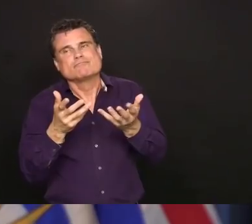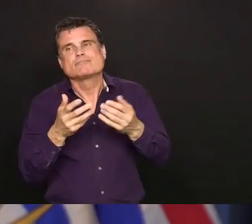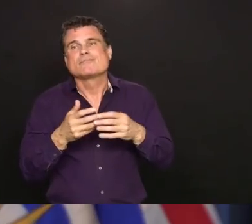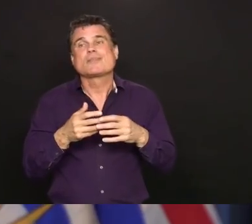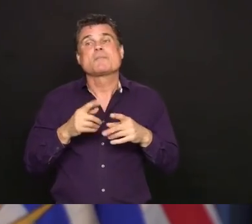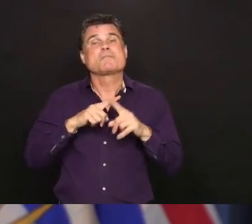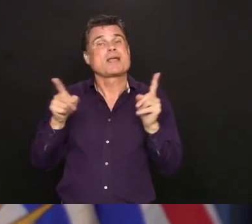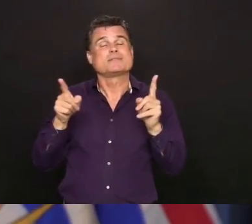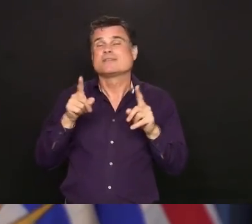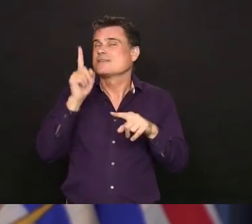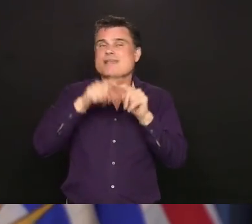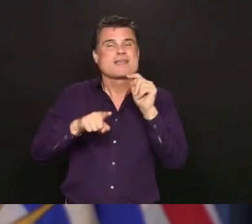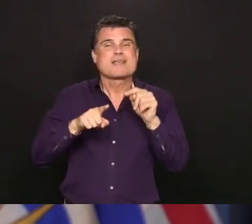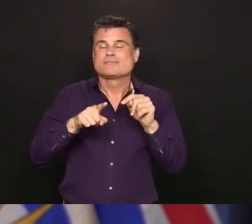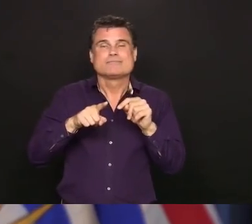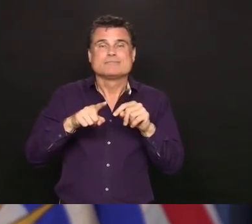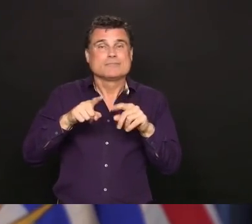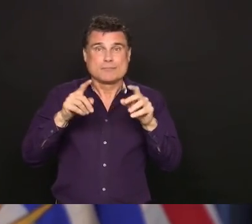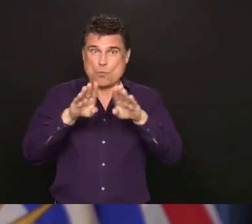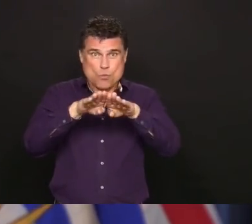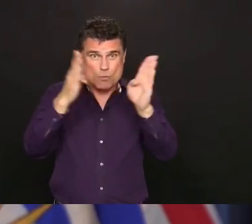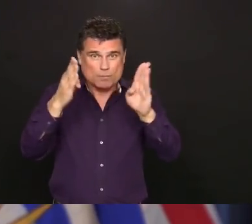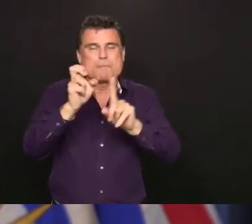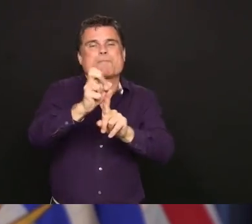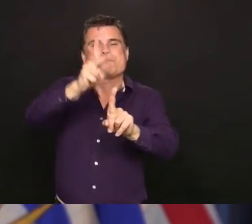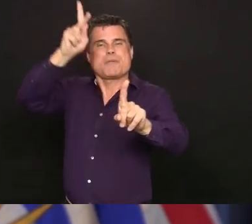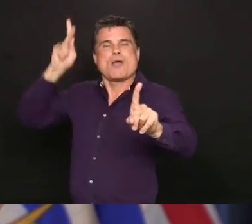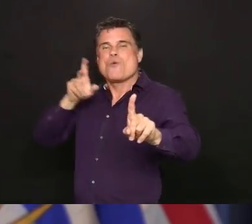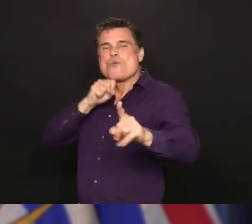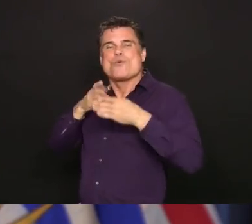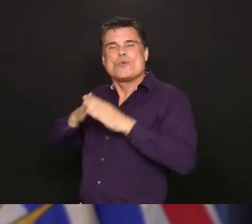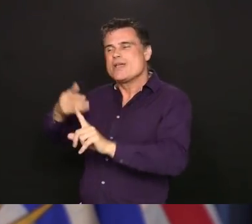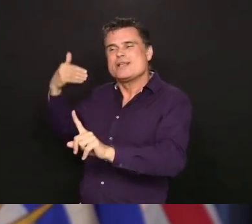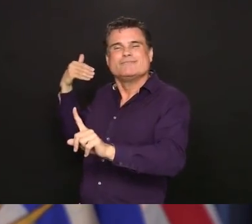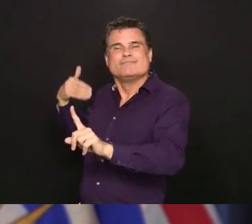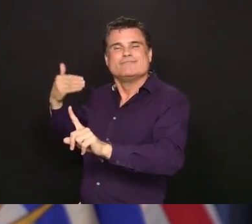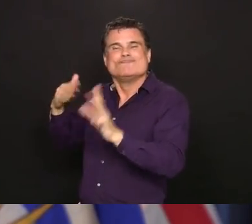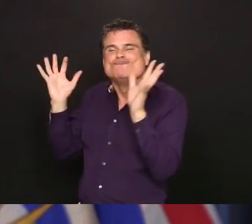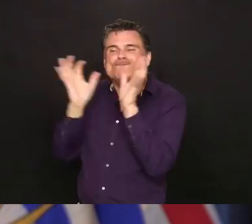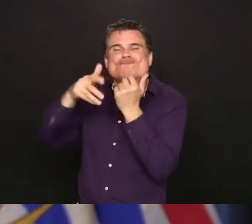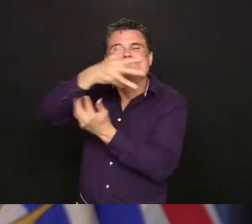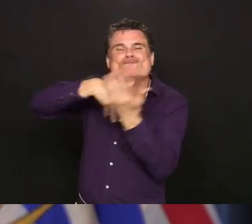and still maintain that important safety factor that protects us all. Next, burned. REPORTER: